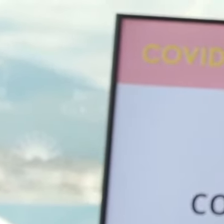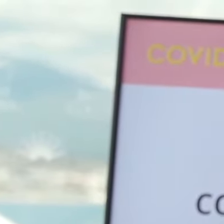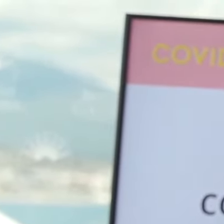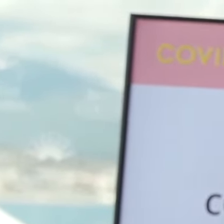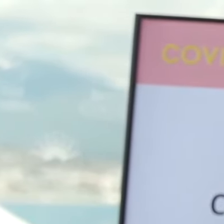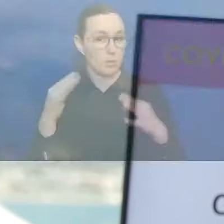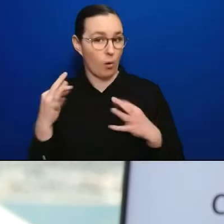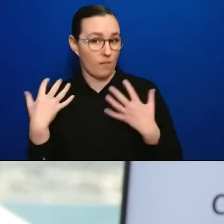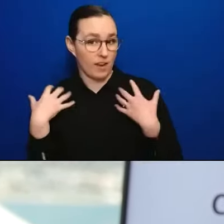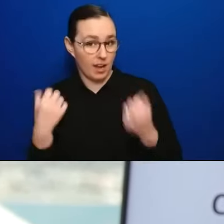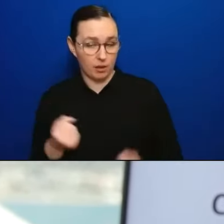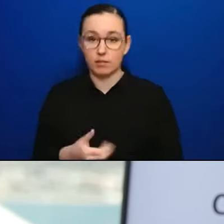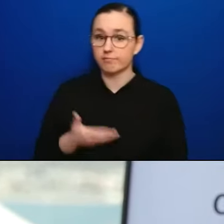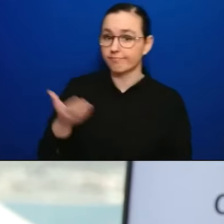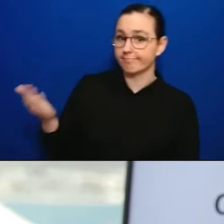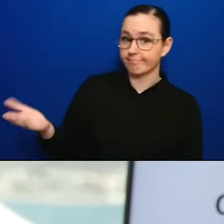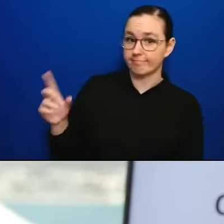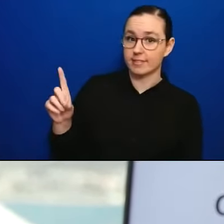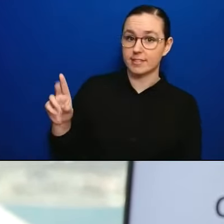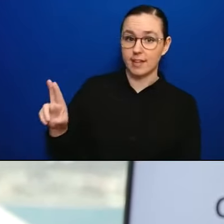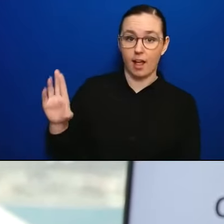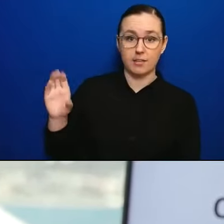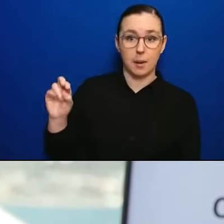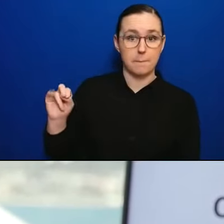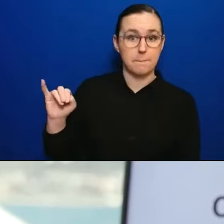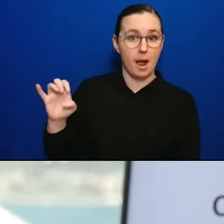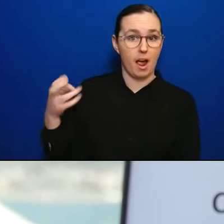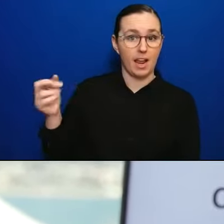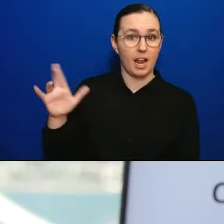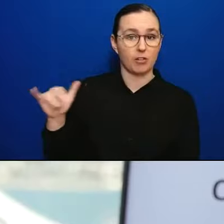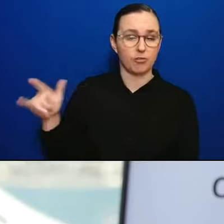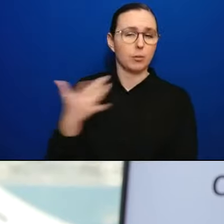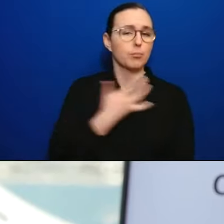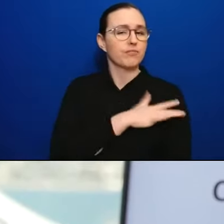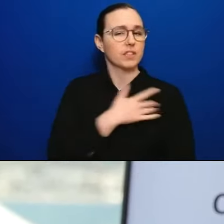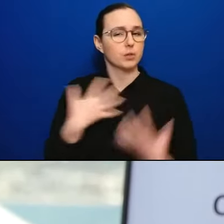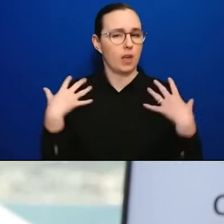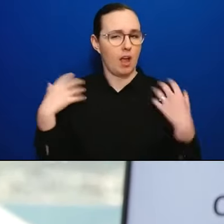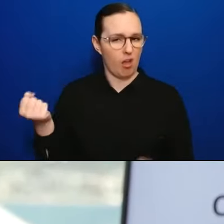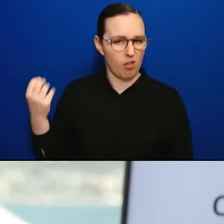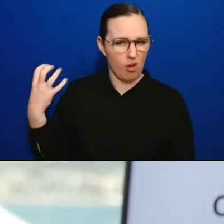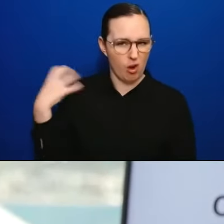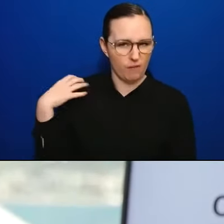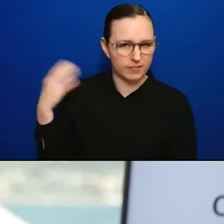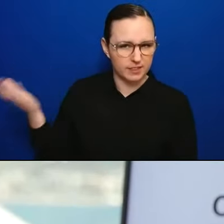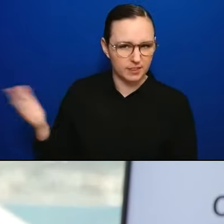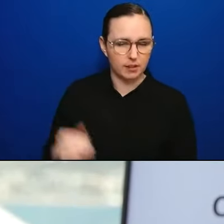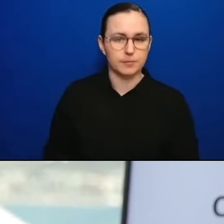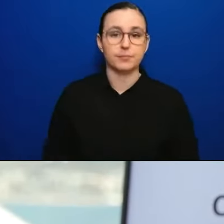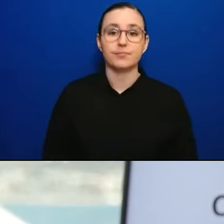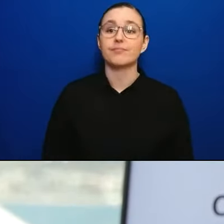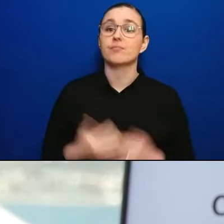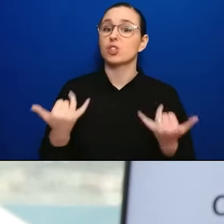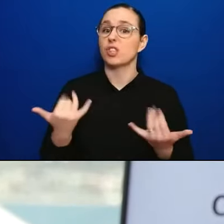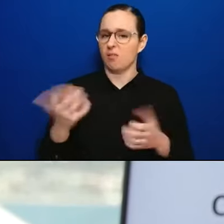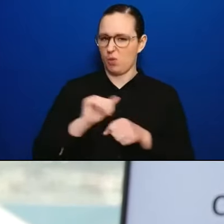afternoon mafternoon My name isx